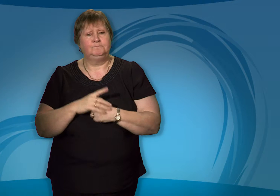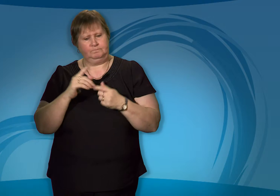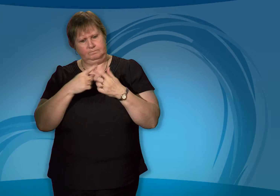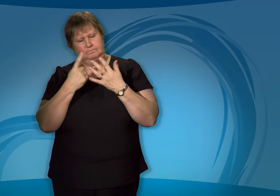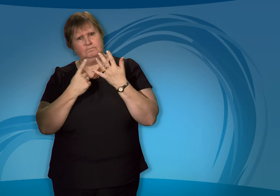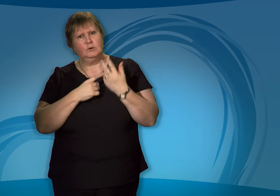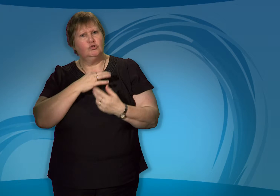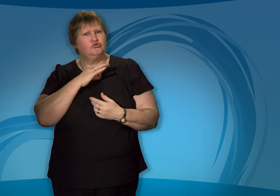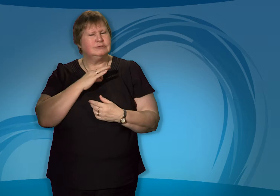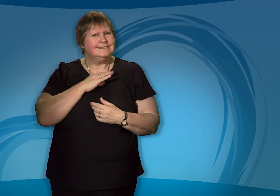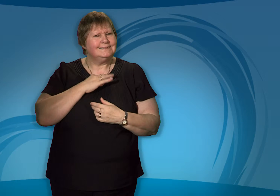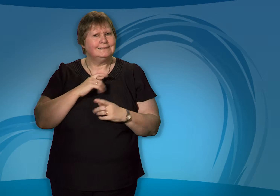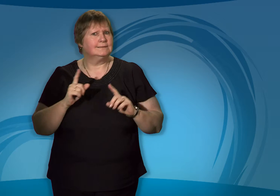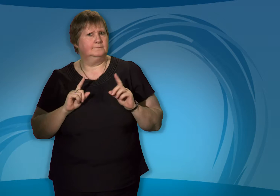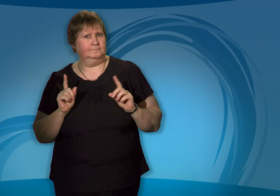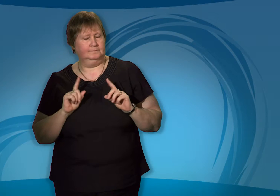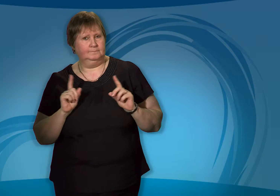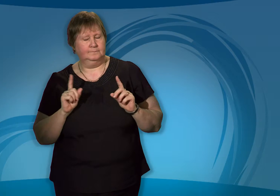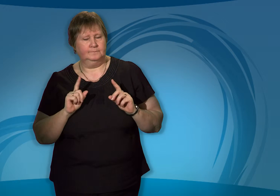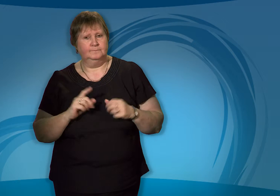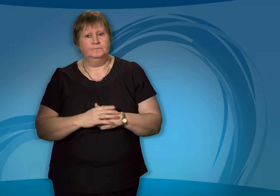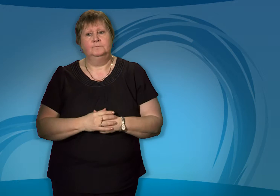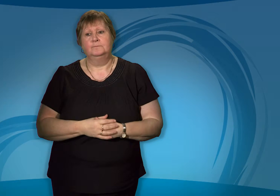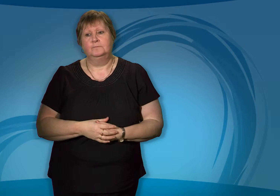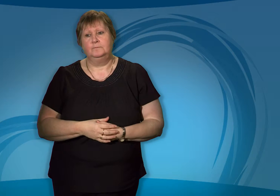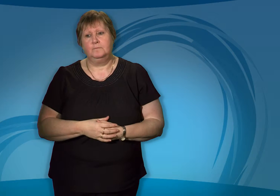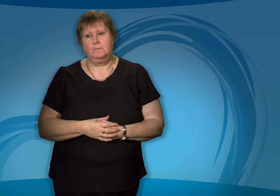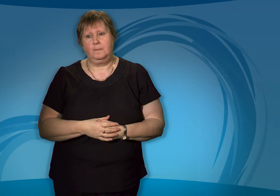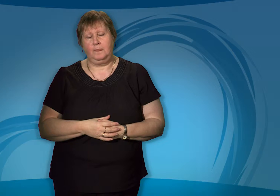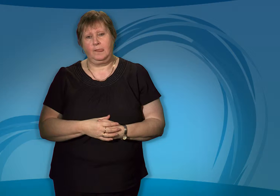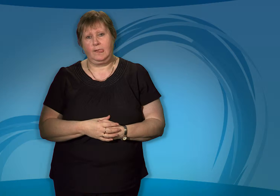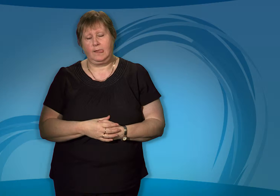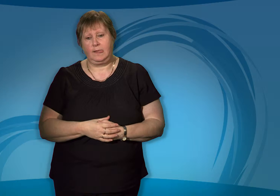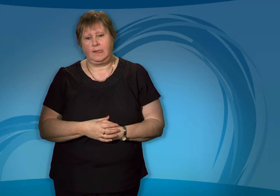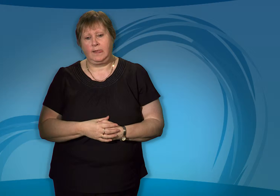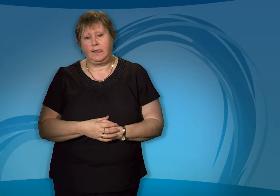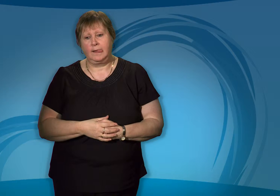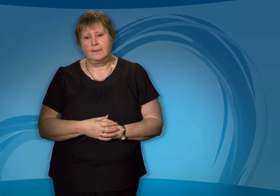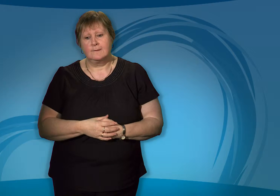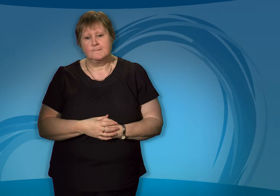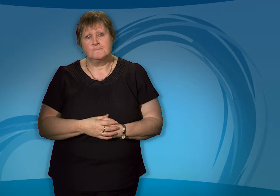What are the risks, consequences and alternatives associated with having a colonoscopy?